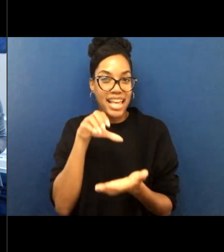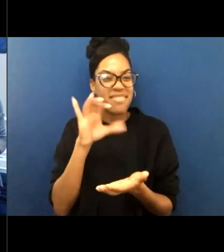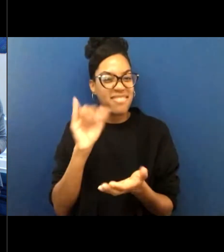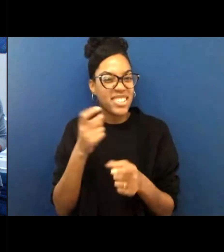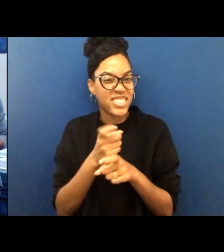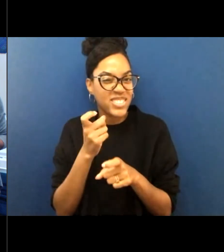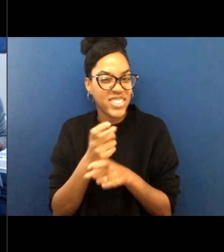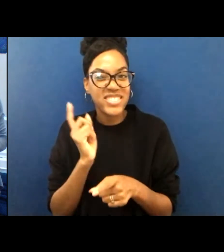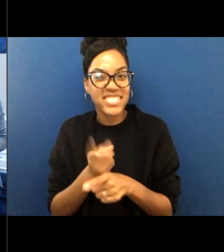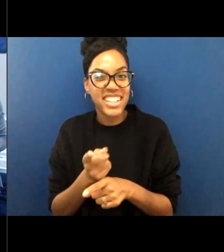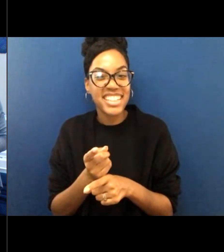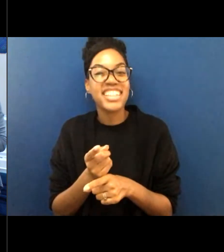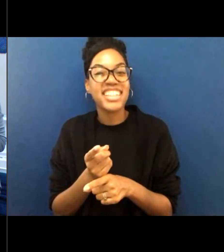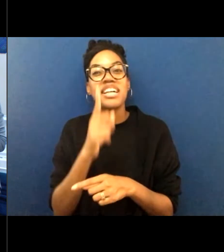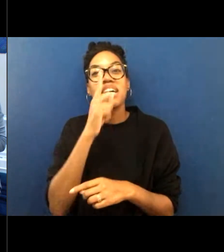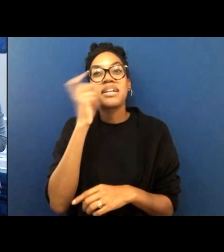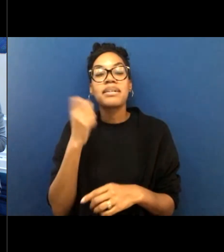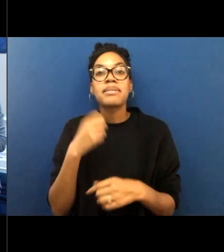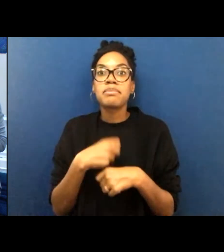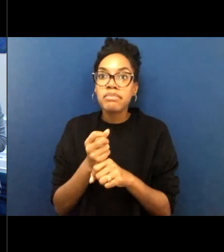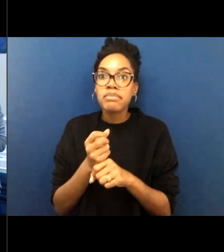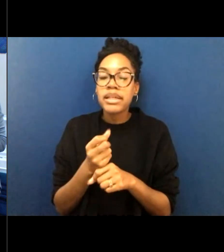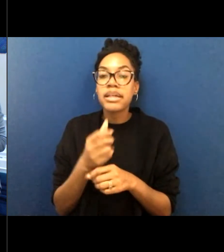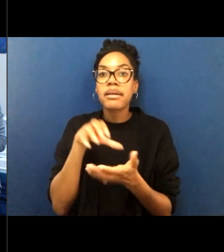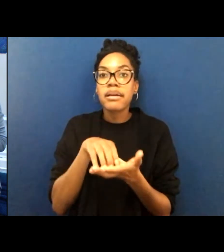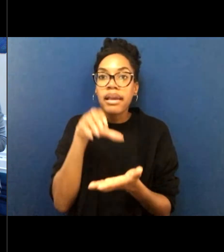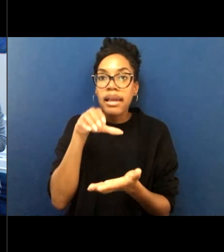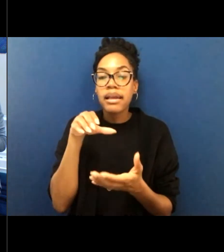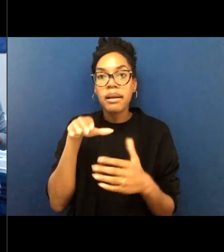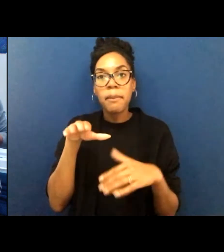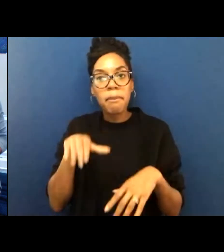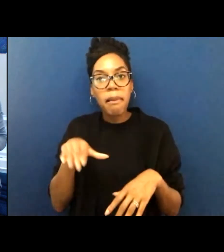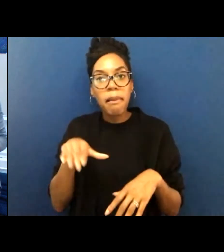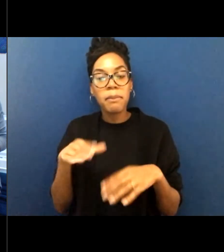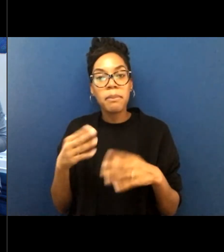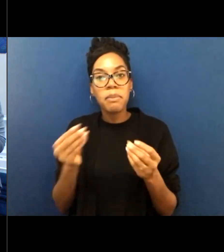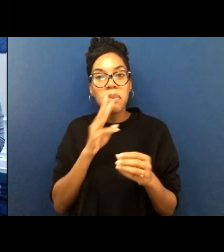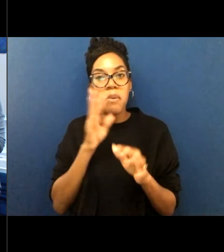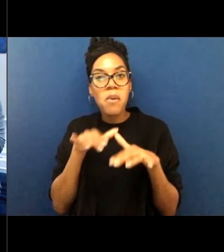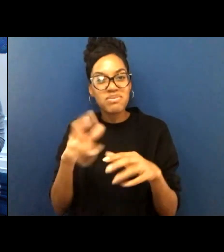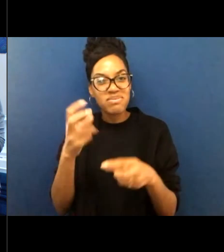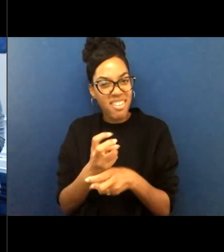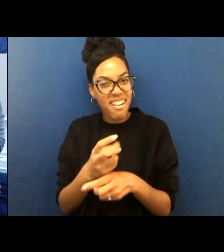Because I think that making a birthday cake on the bottom of the ocean for crab might be kind of hard to do.